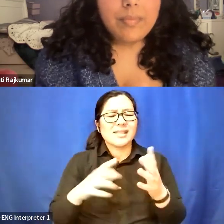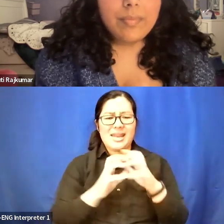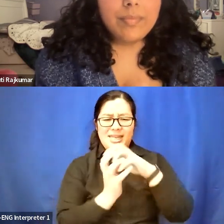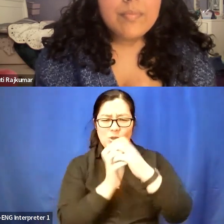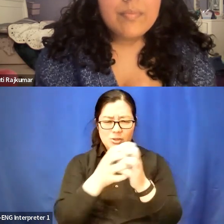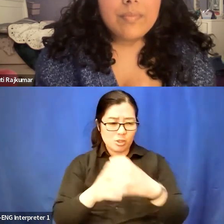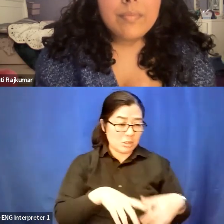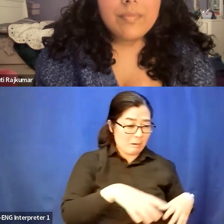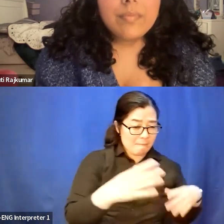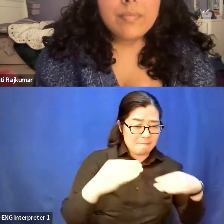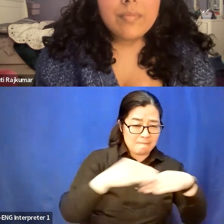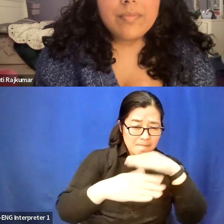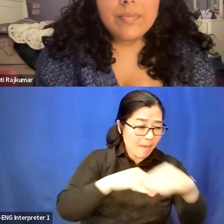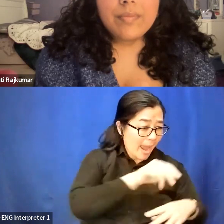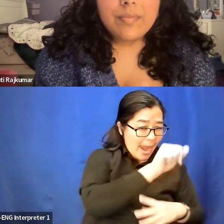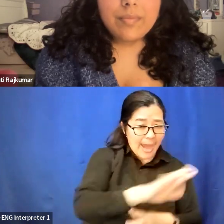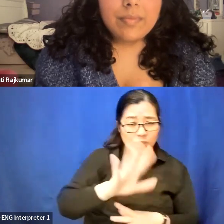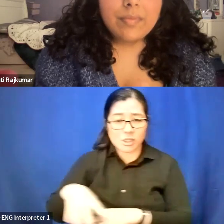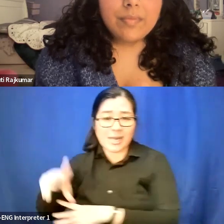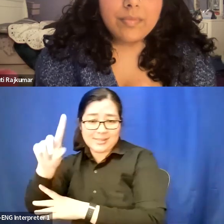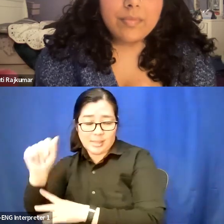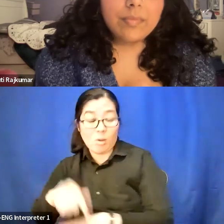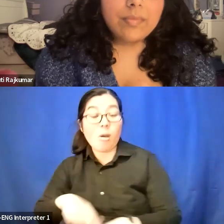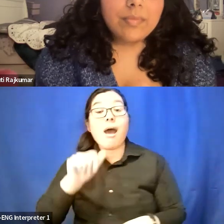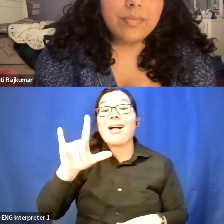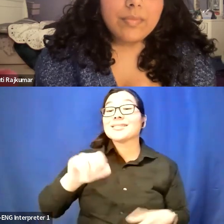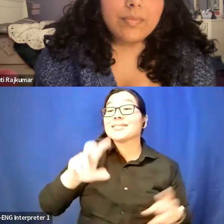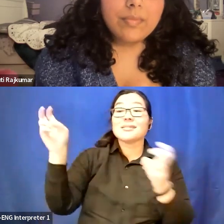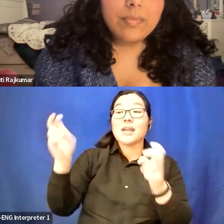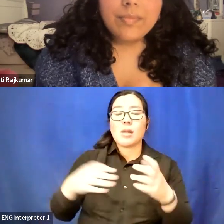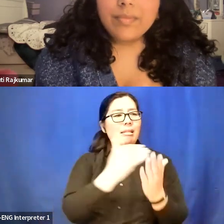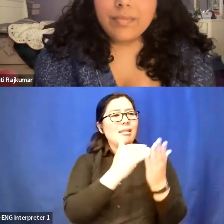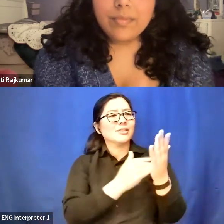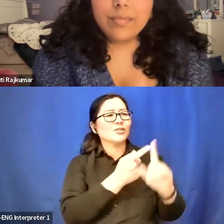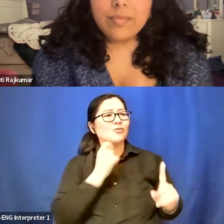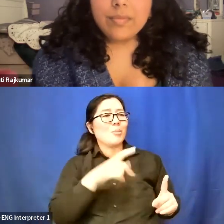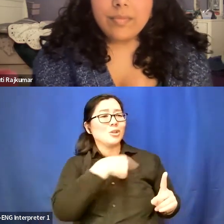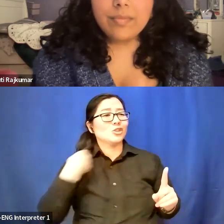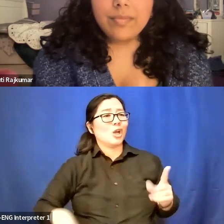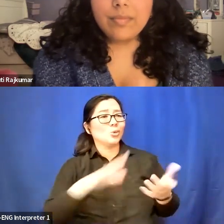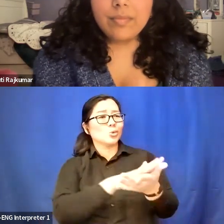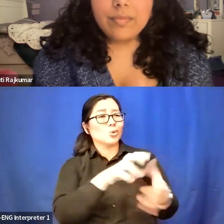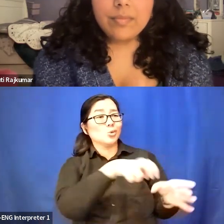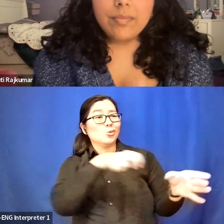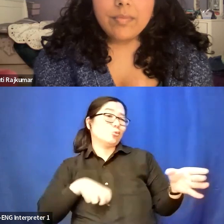So Alice has a chapter titled Lesson from a Chinese School Dropout, and she writes,